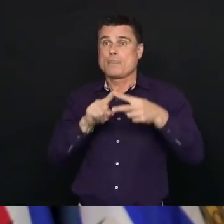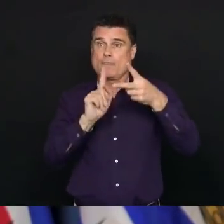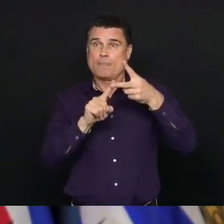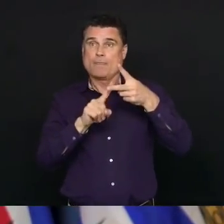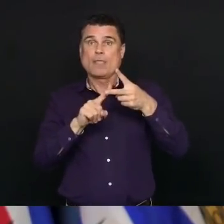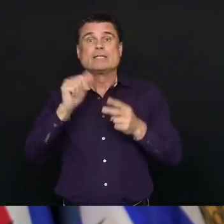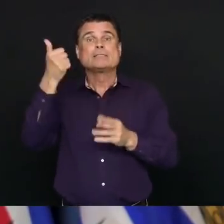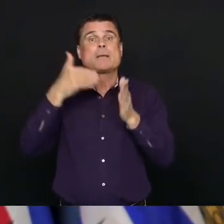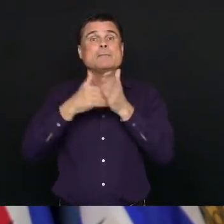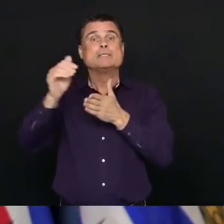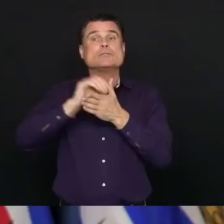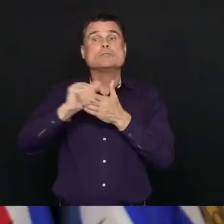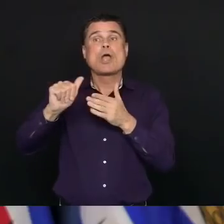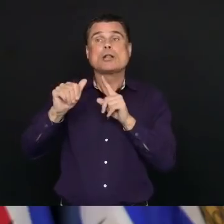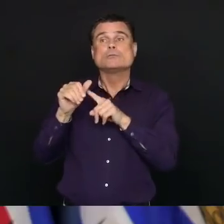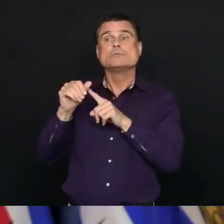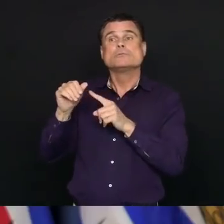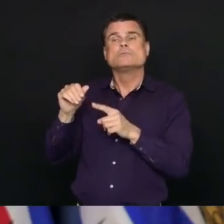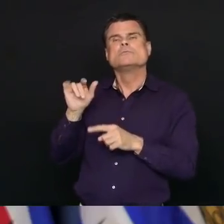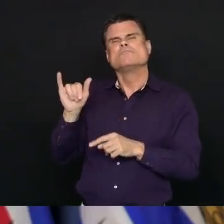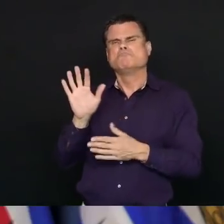sense of what is involved.